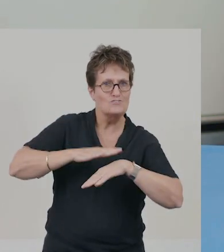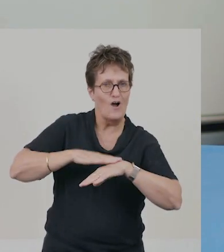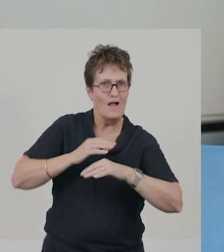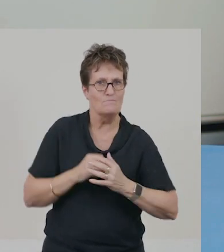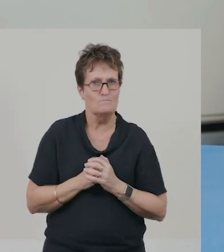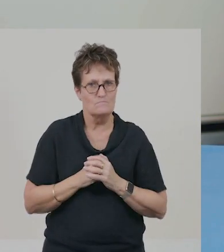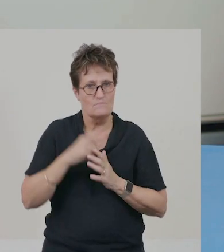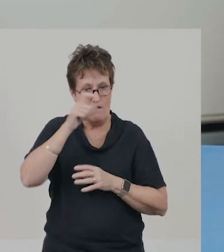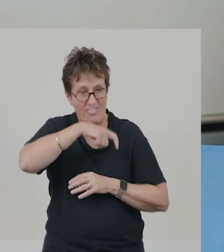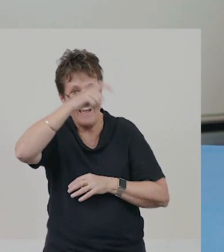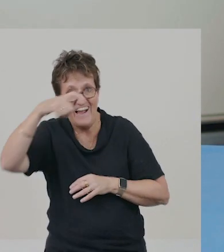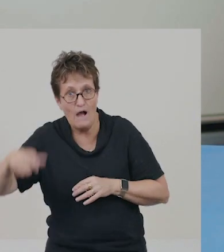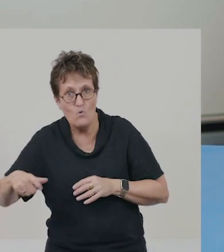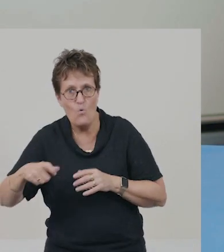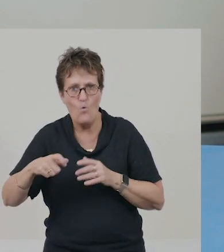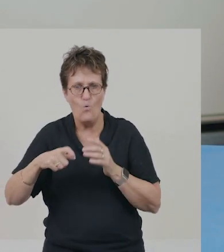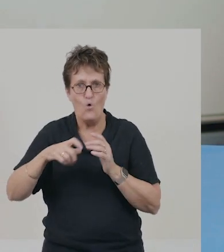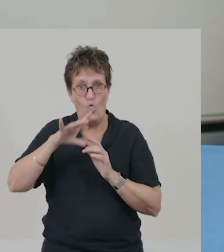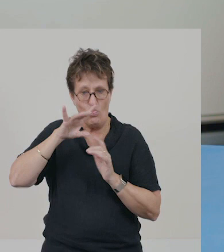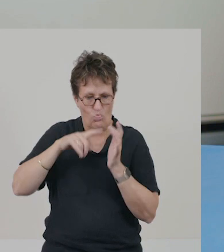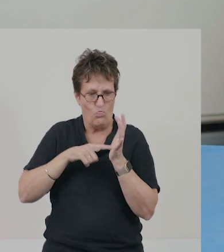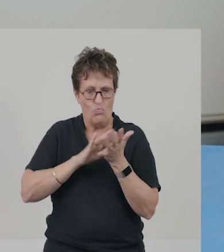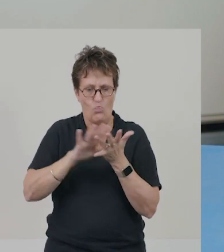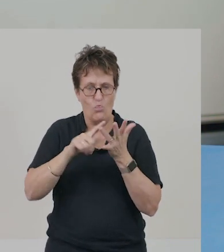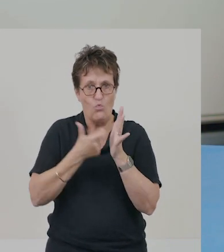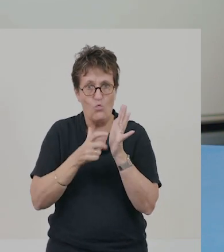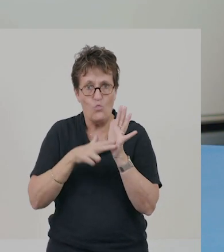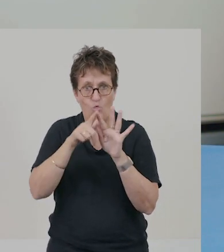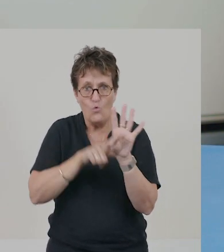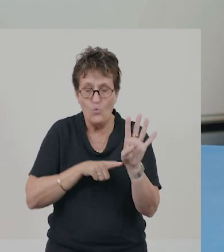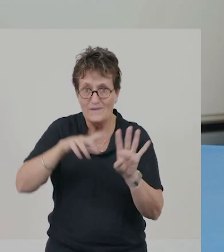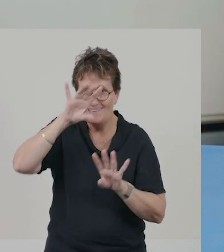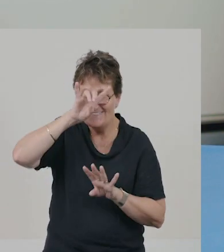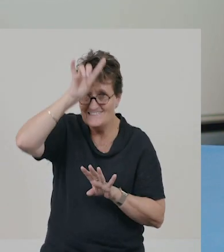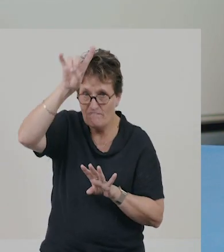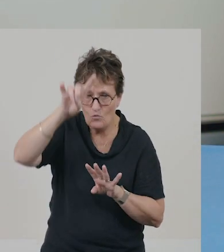Wow. The camel, thorny devil, and red kangaroo really are well-suited,